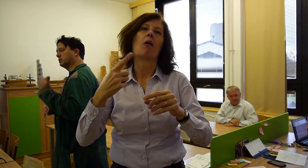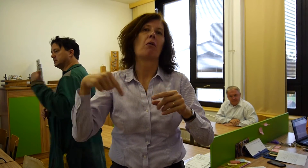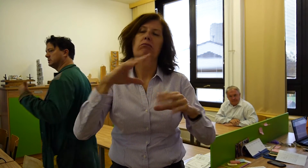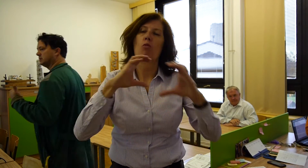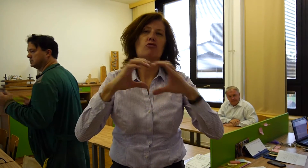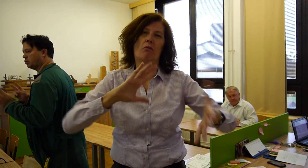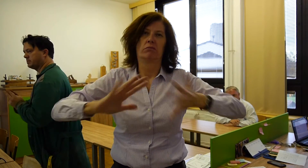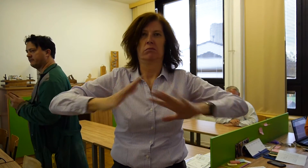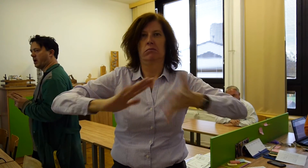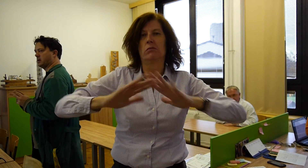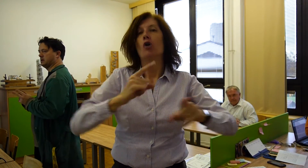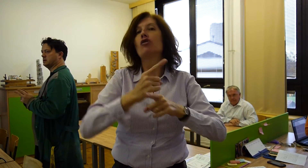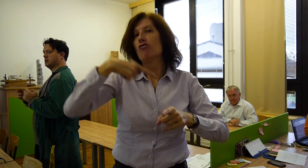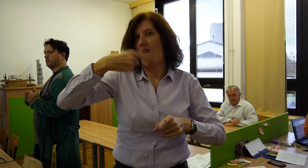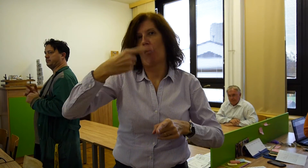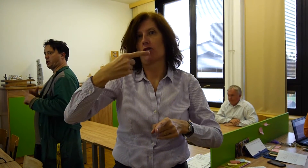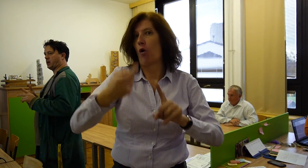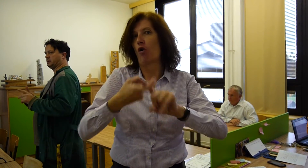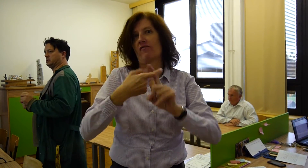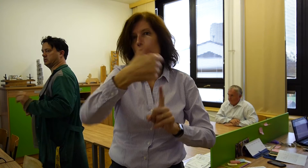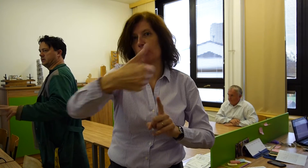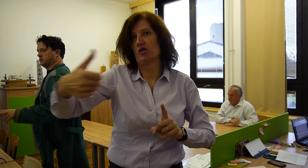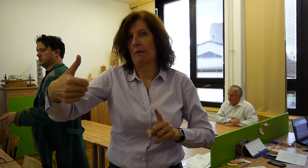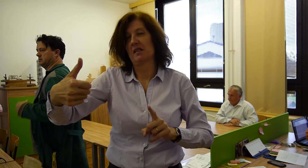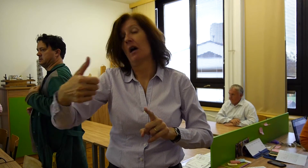We communicate in sign language and speech, depending on the individual.